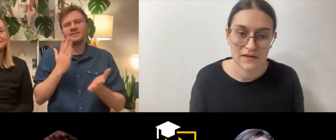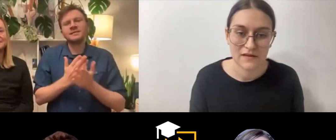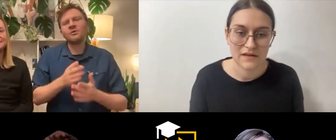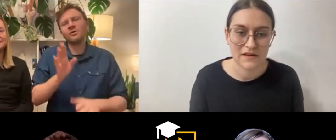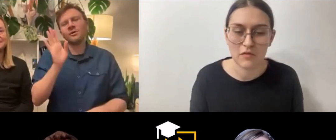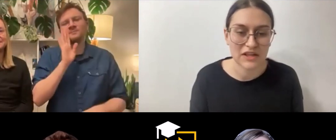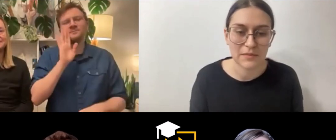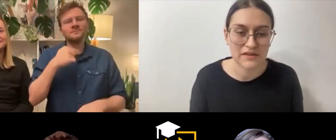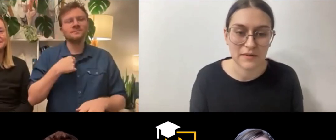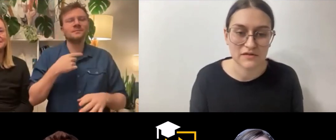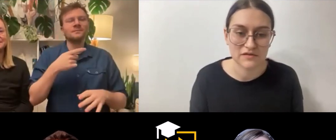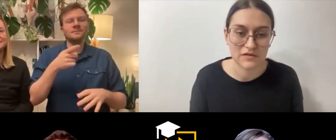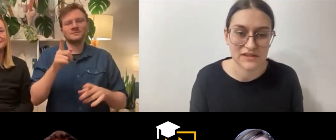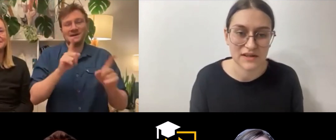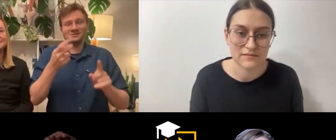The implant made a huge difference.